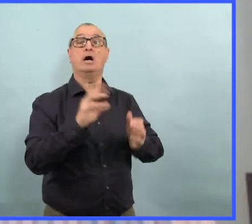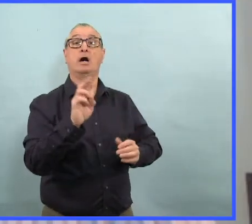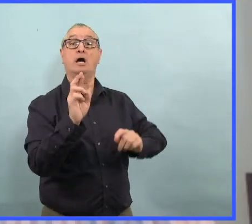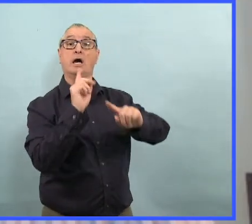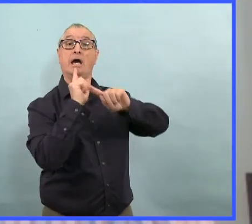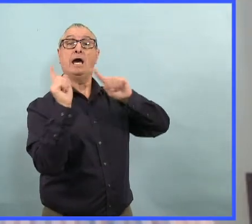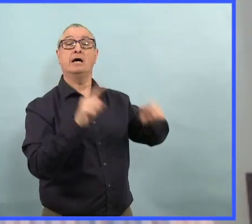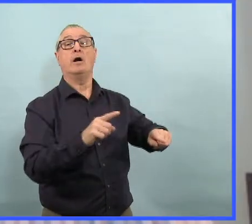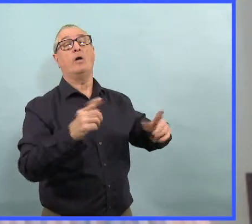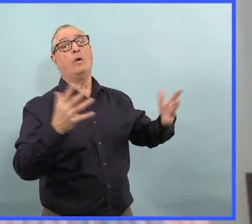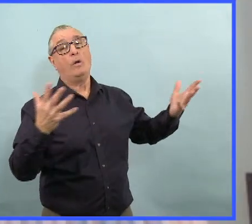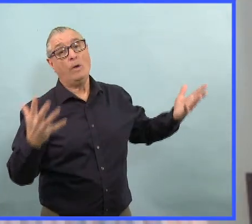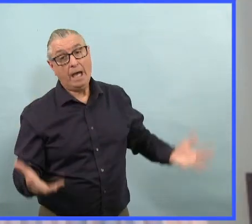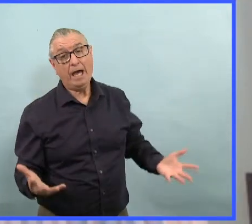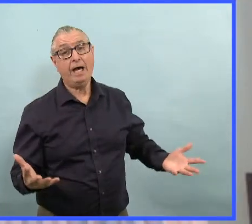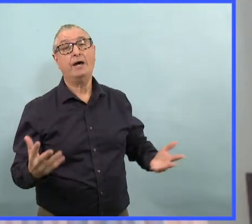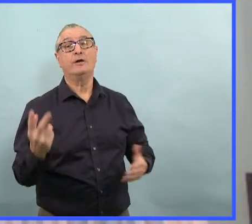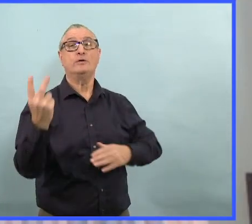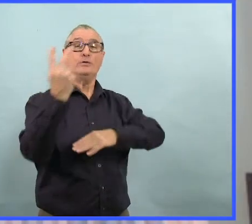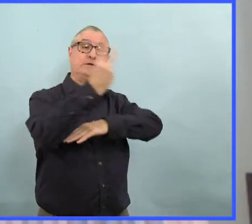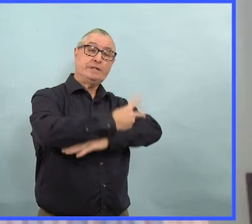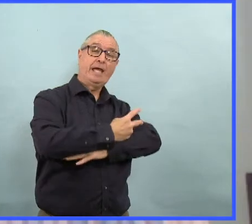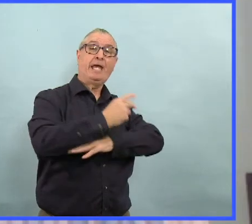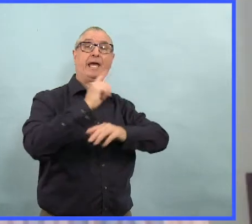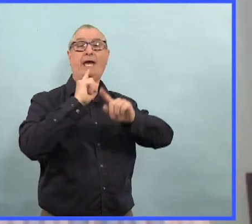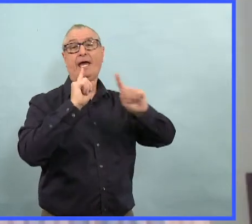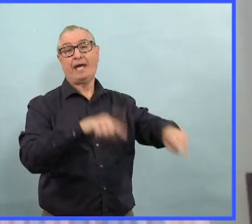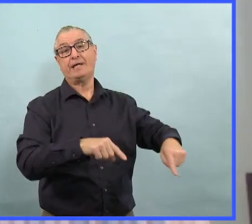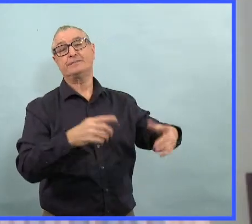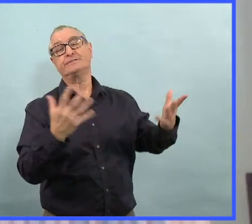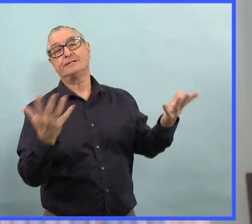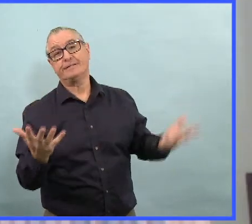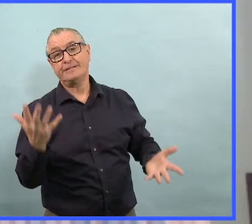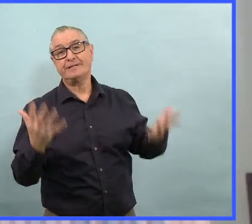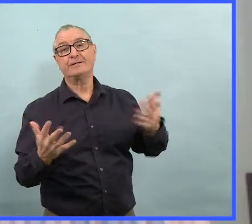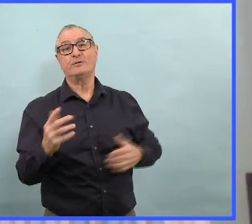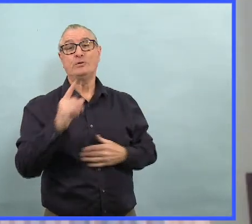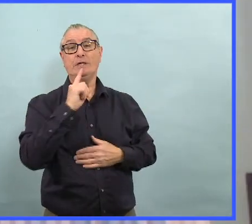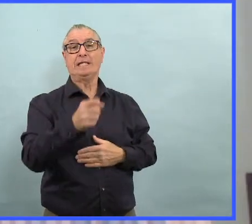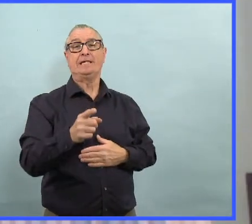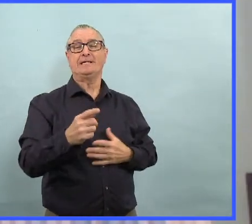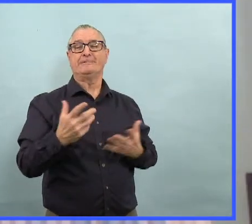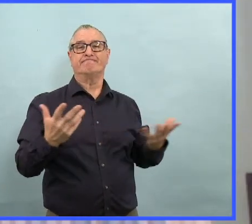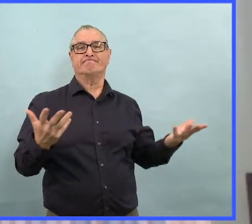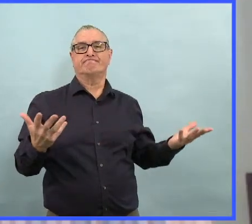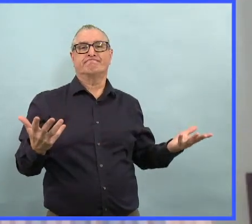that the reported number of cases is a vast underestimate for a number of reasons we know